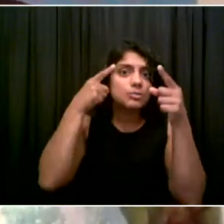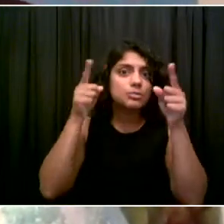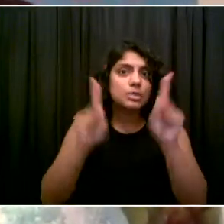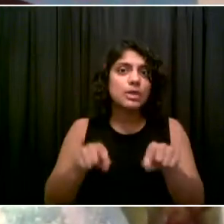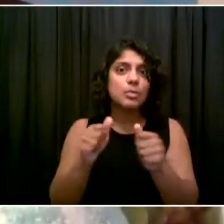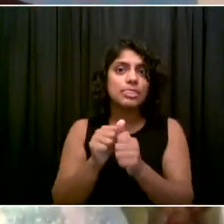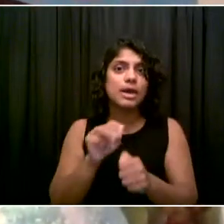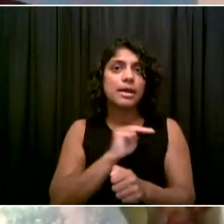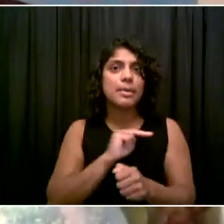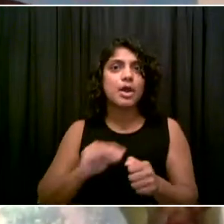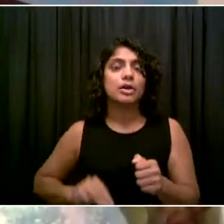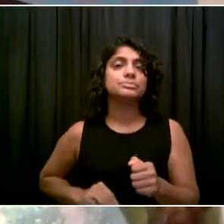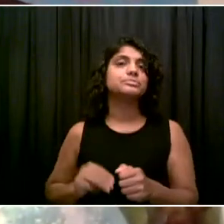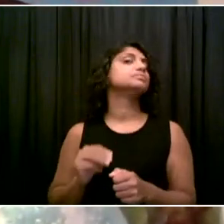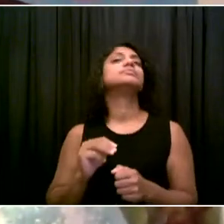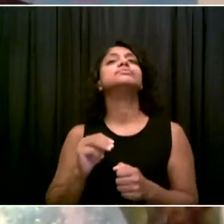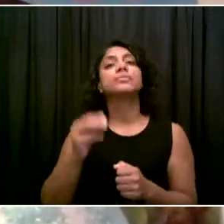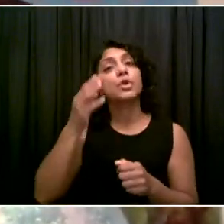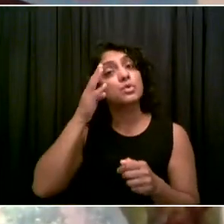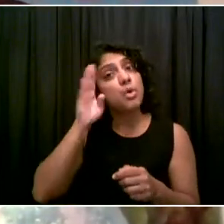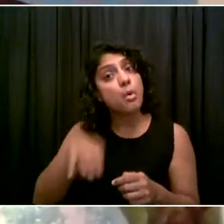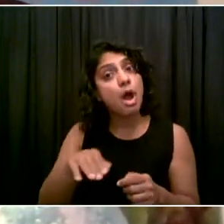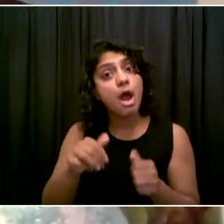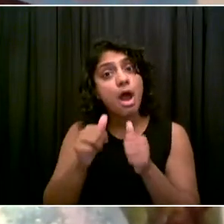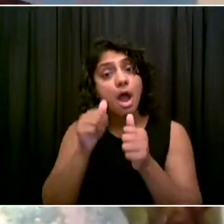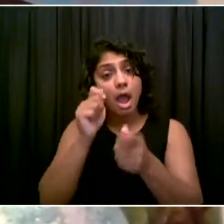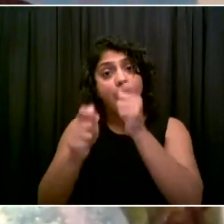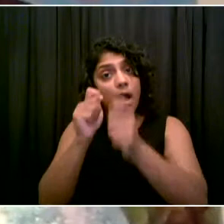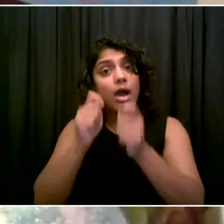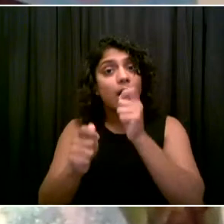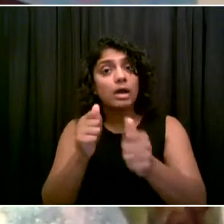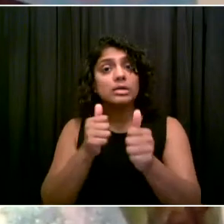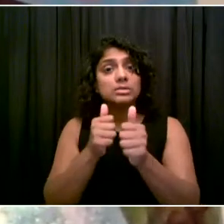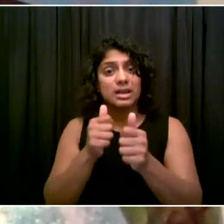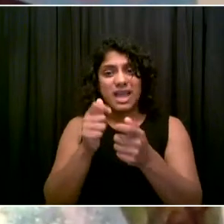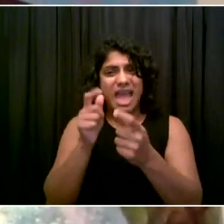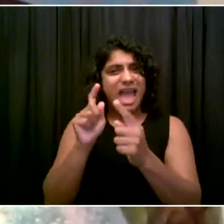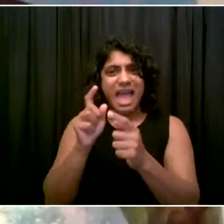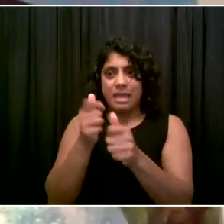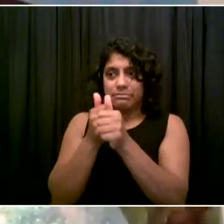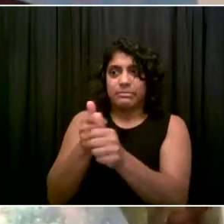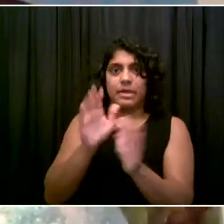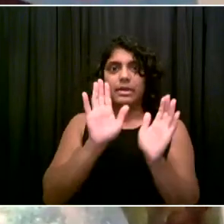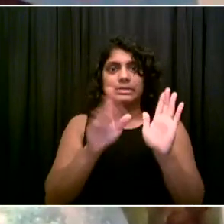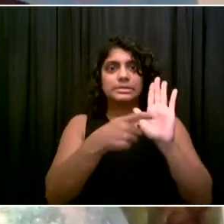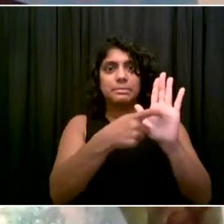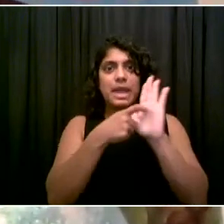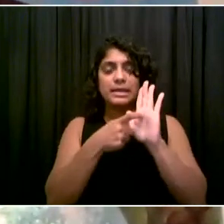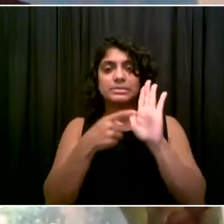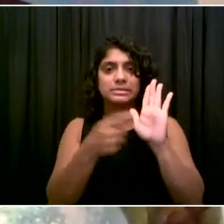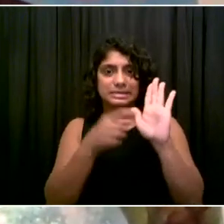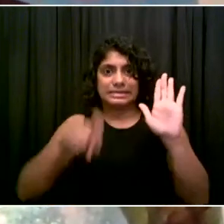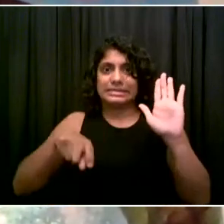CHANCELLOR. I WOULD AGREE. WE WILL CONTINUE TO MAKE